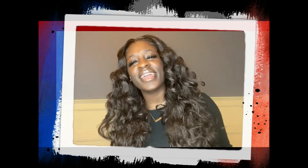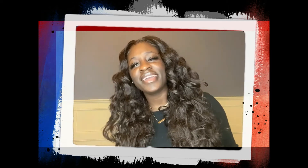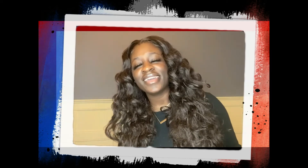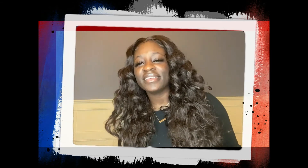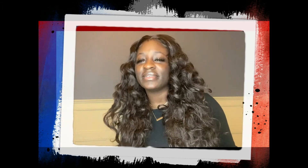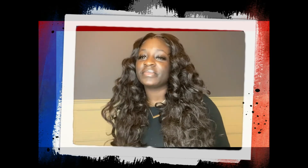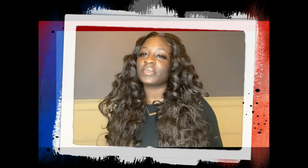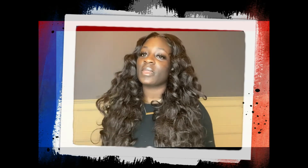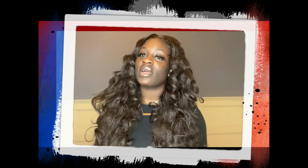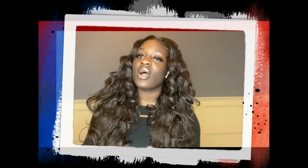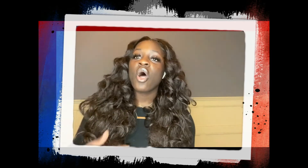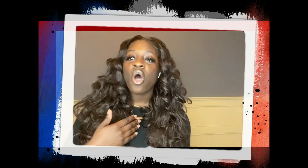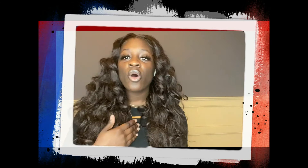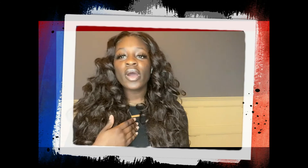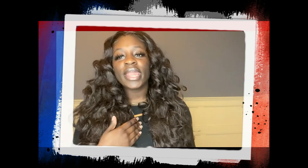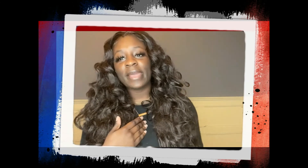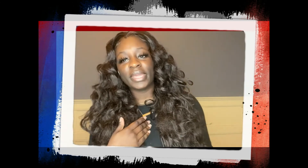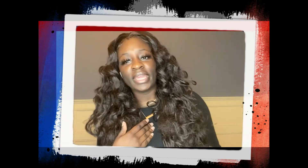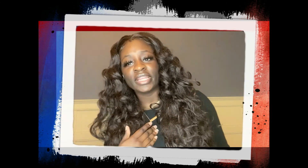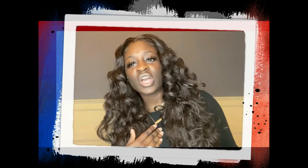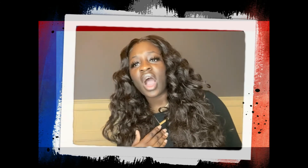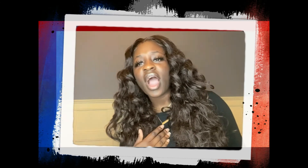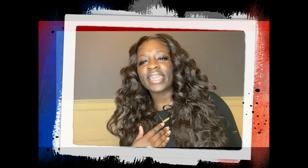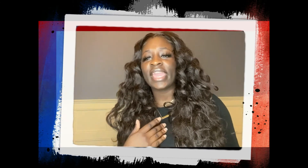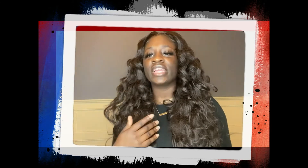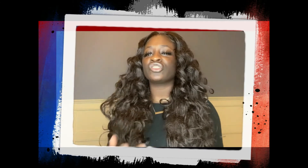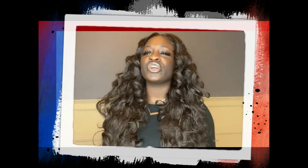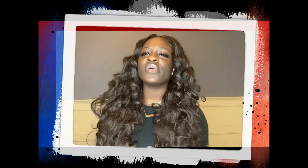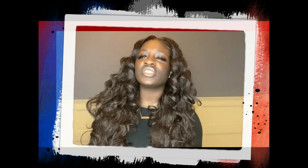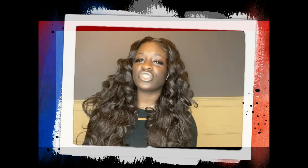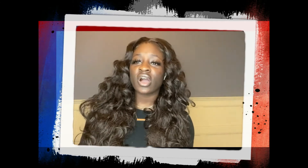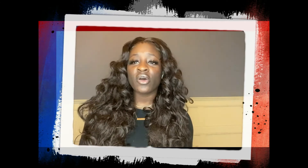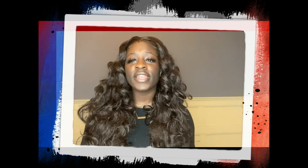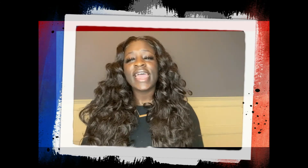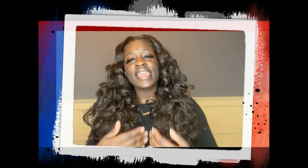Just try Or would I be talking to a stone